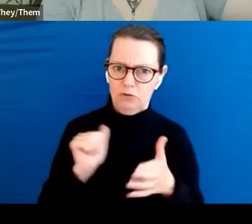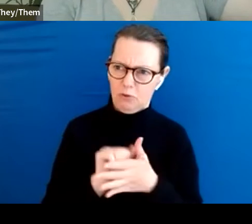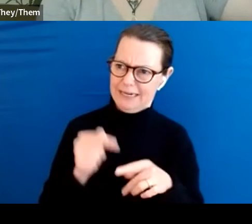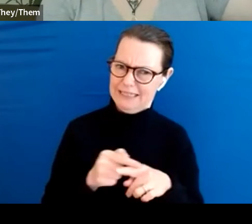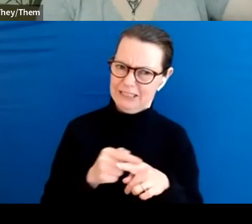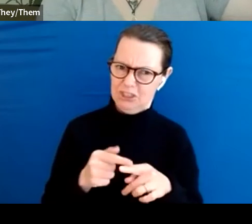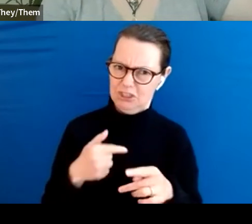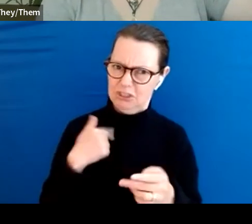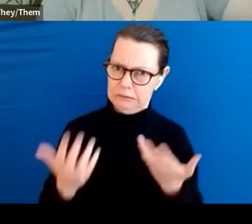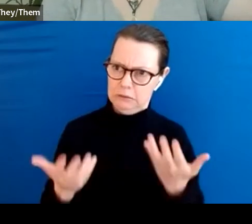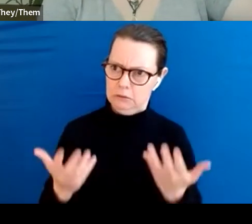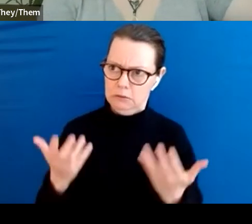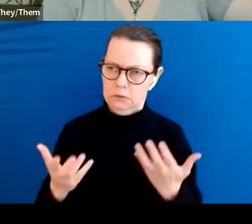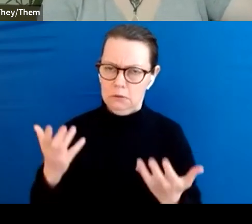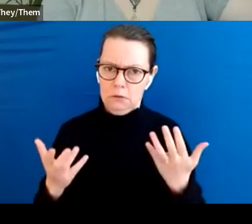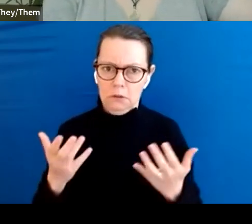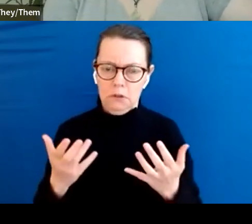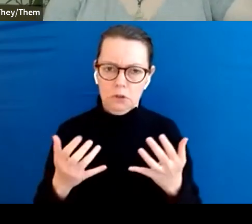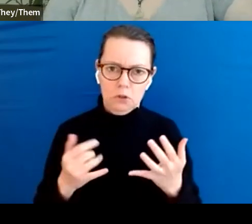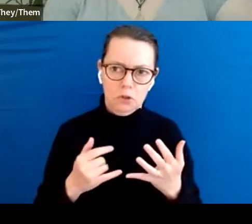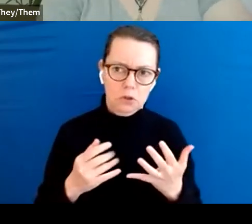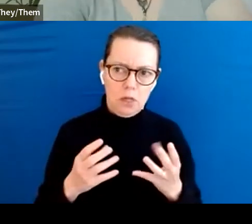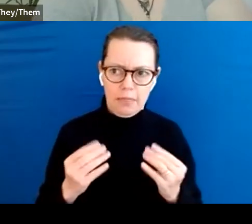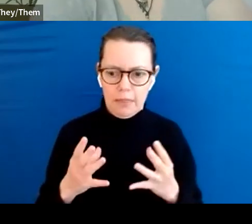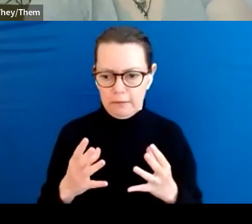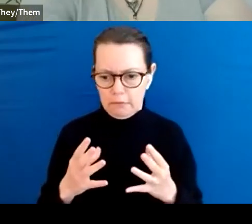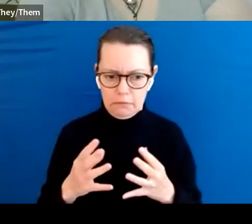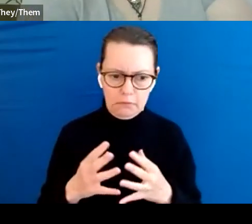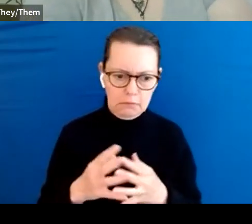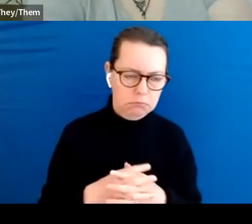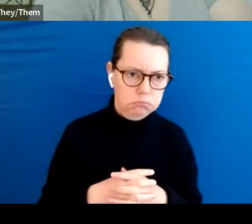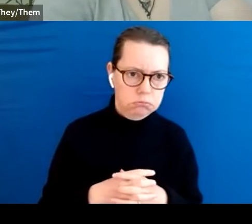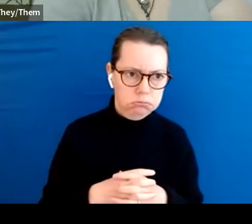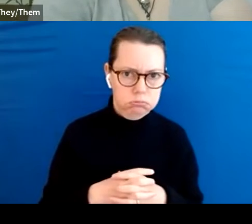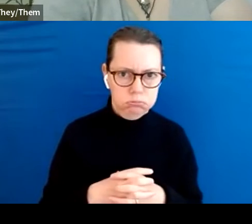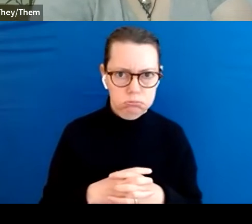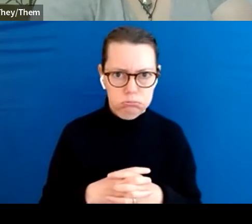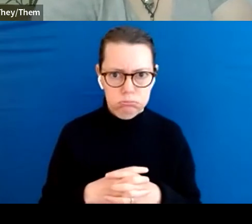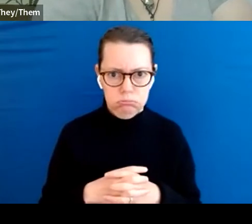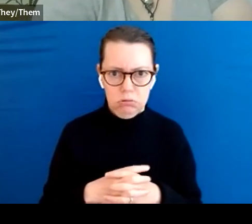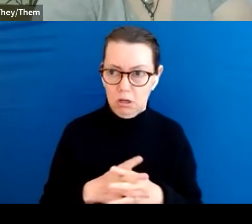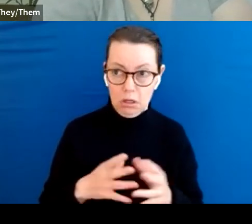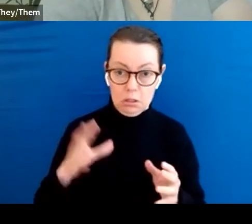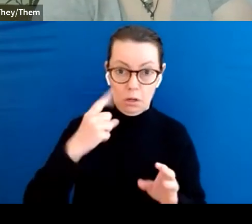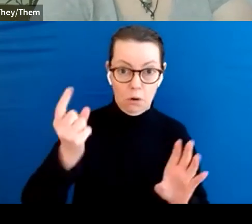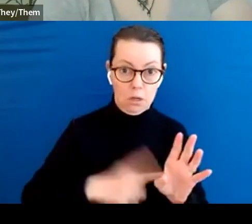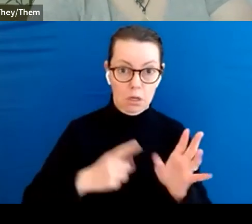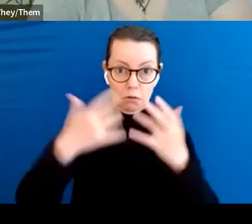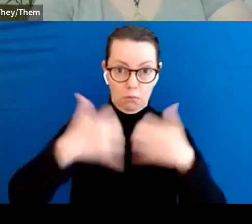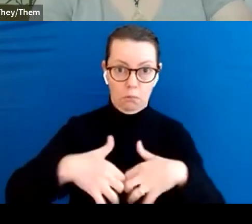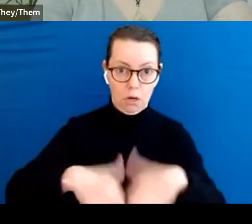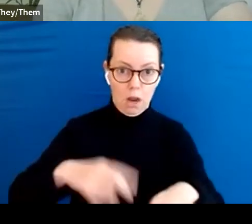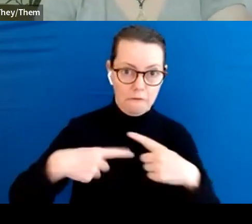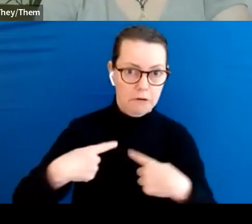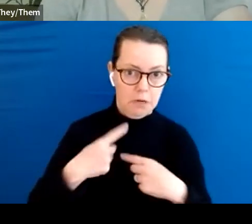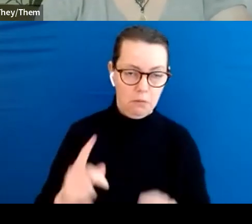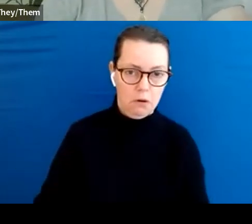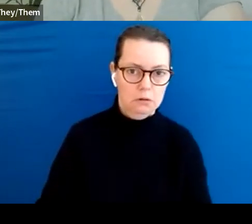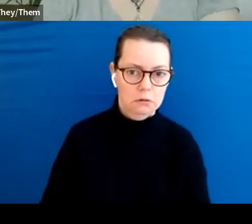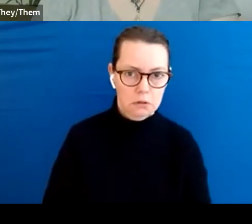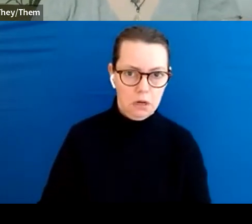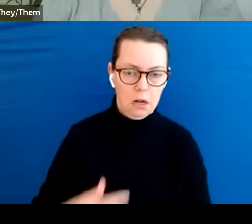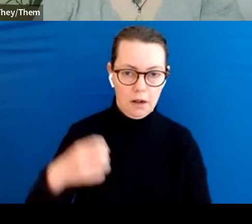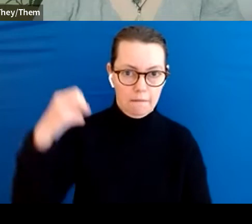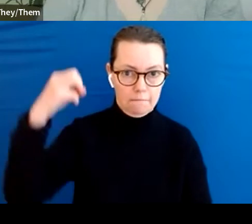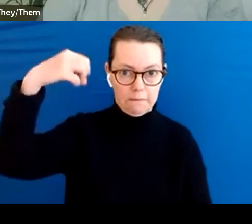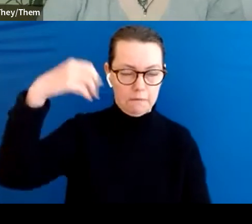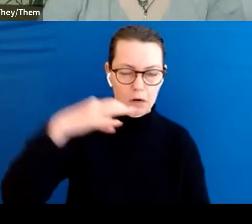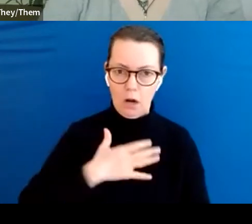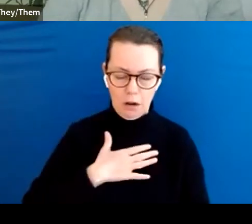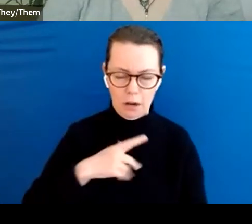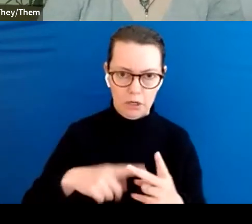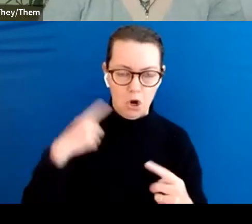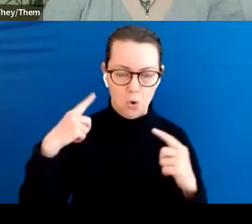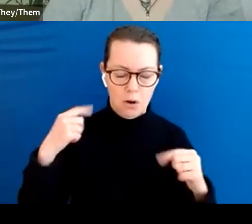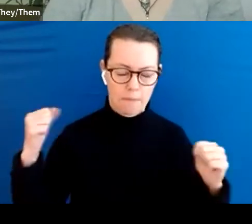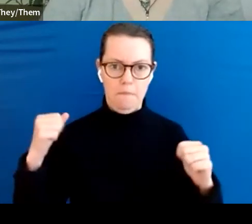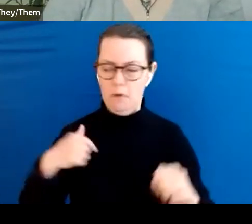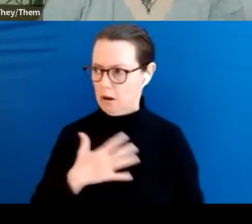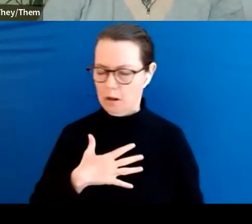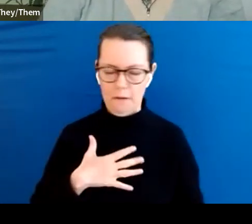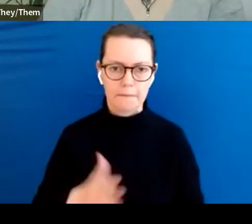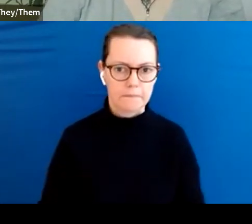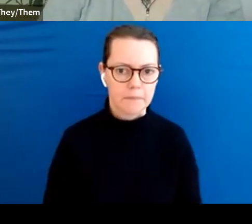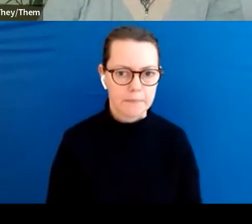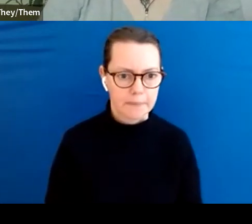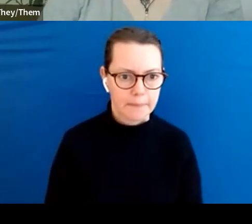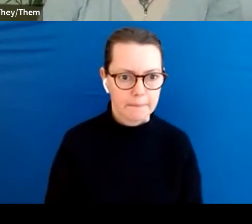And so then it just takes all throughout the year they're figuring out different things, like, I don't like flashing lights or I don't like several noise.